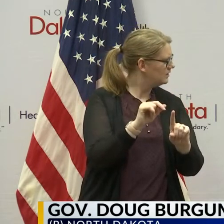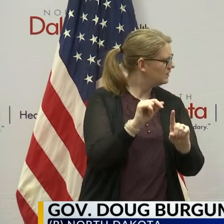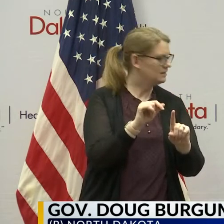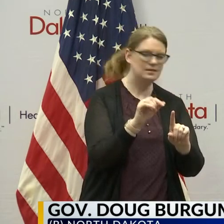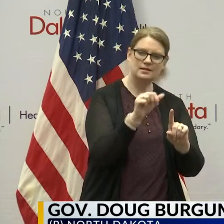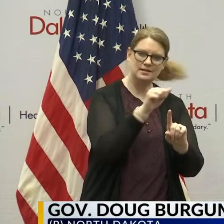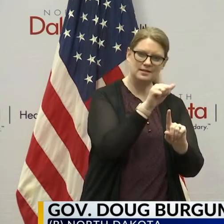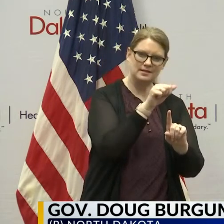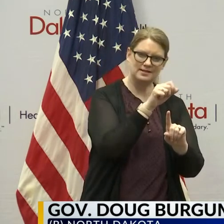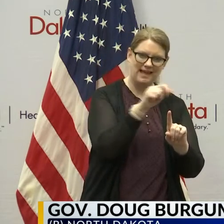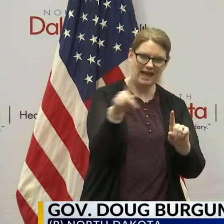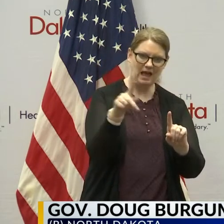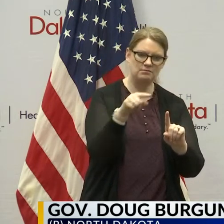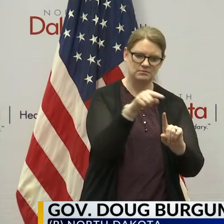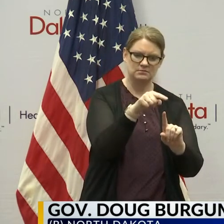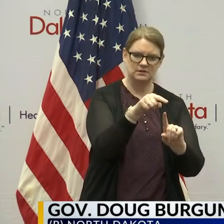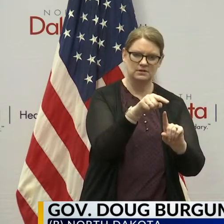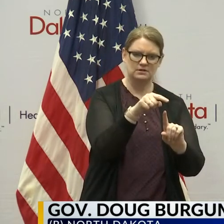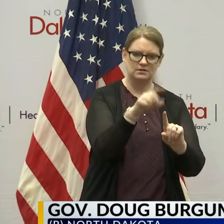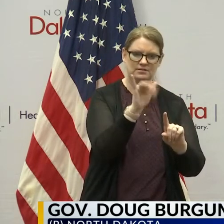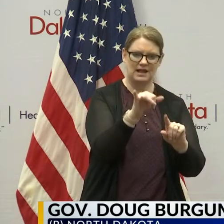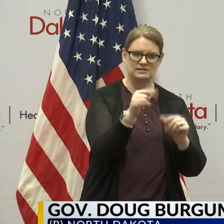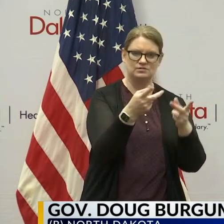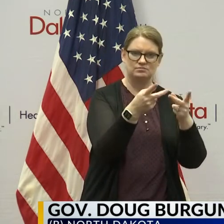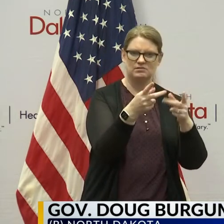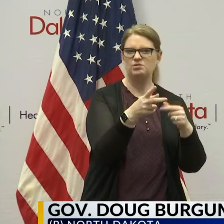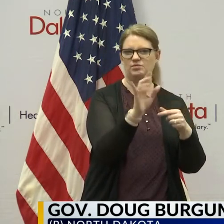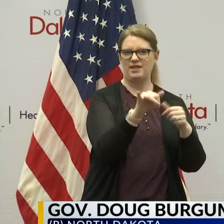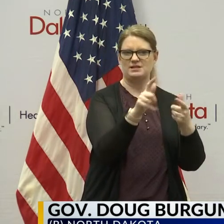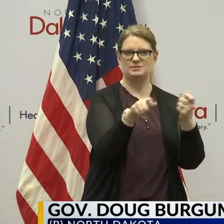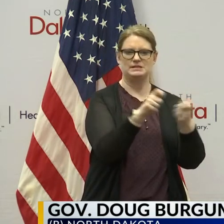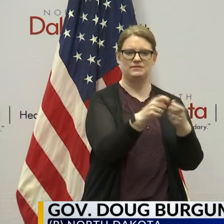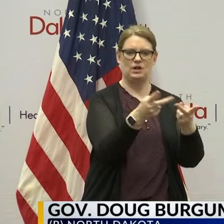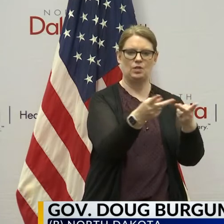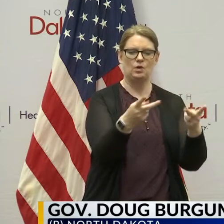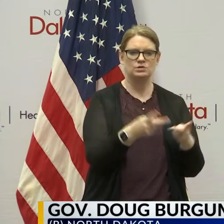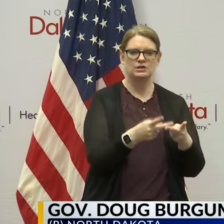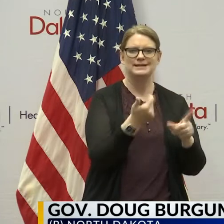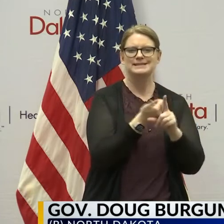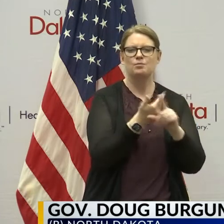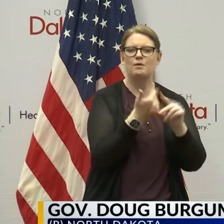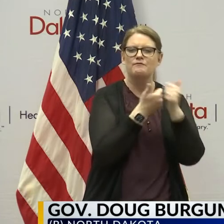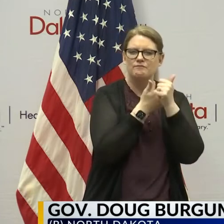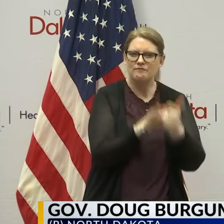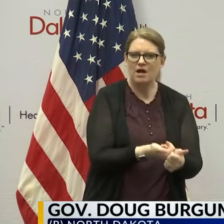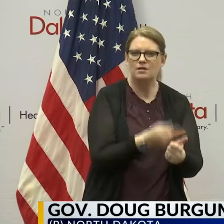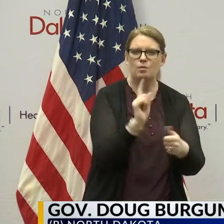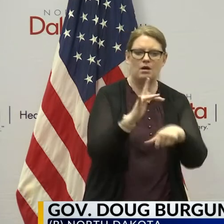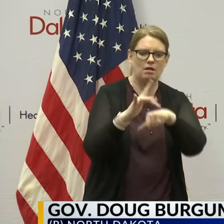CAN SEE. THIS IS THE MAIN SCREEN OF THE APP. ONCE YOU GO IN YOU CAN PICTURE STATE, NORTH DAKOTA AND THEN, THE APP ONCE YOU GRANTED